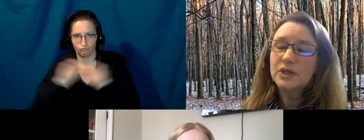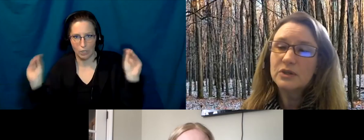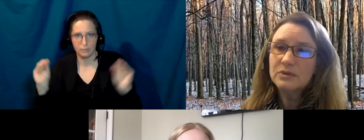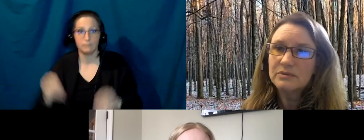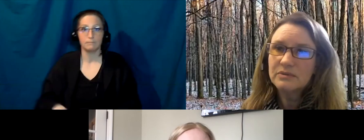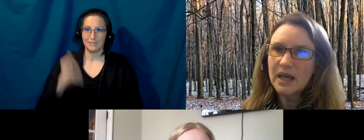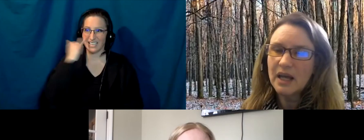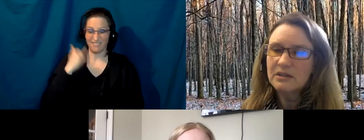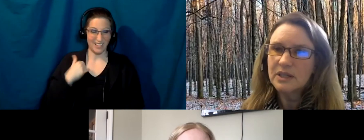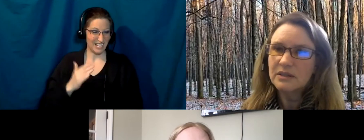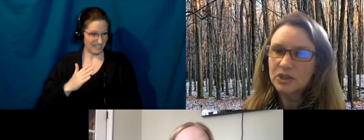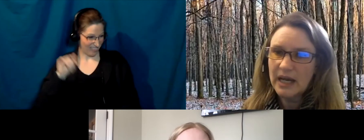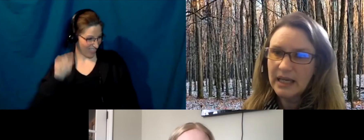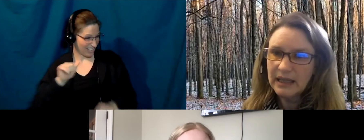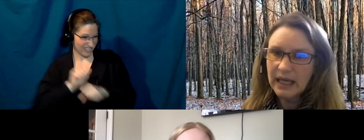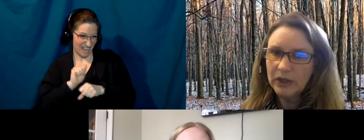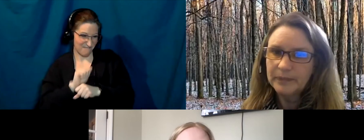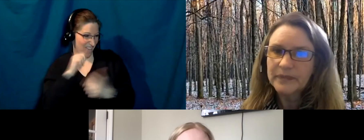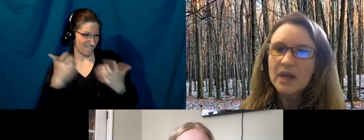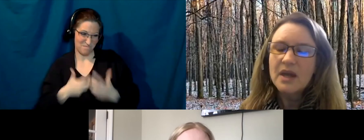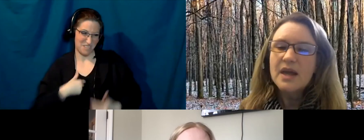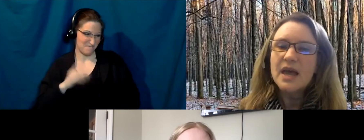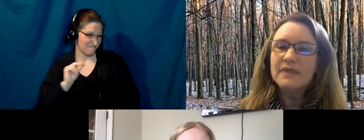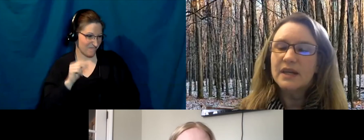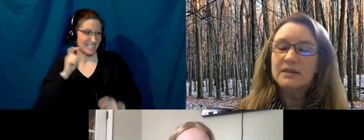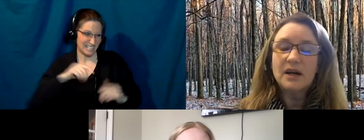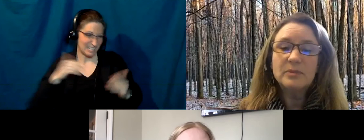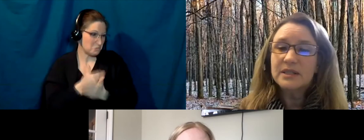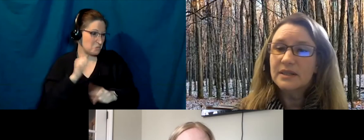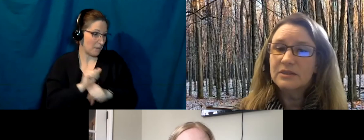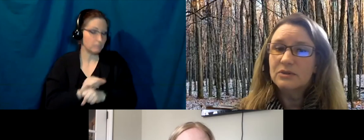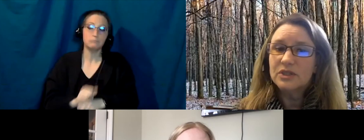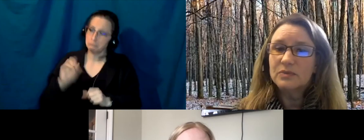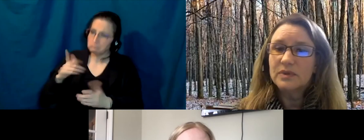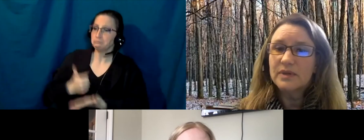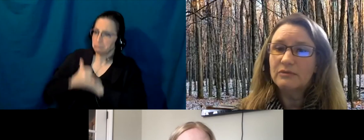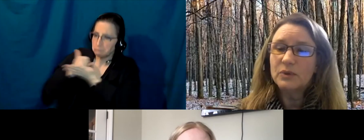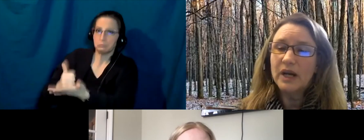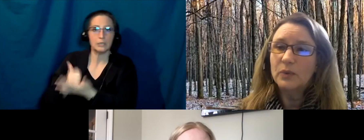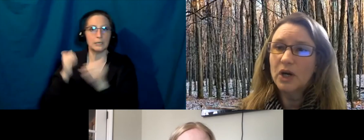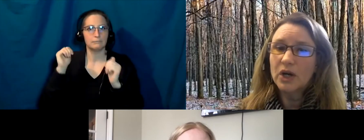you, right then, you can try again later. And then our biggest thing is you just have to want to work